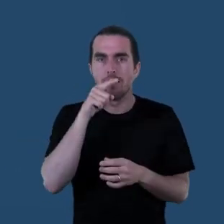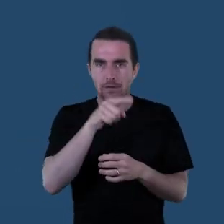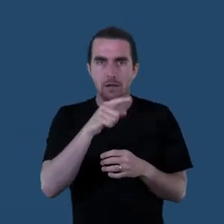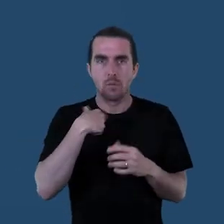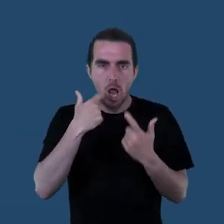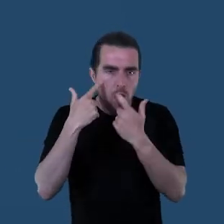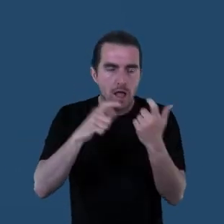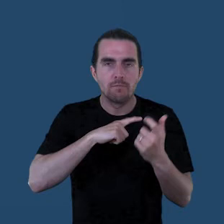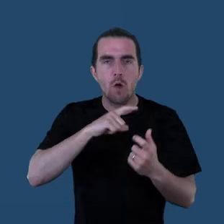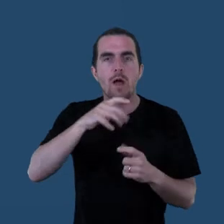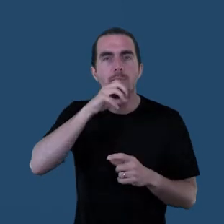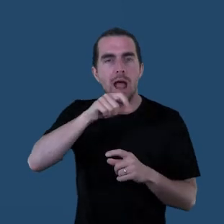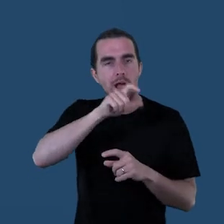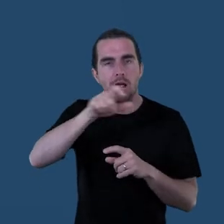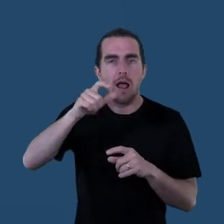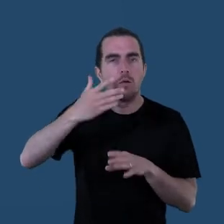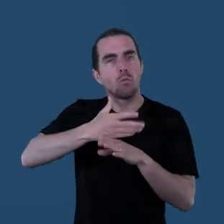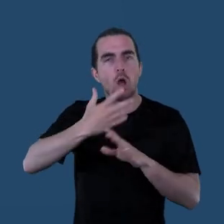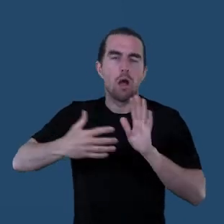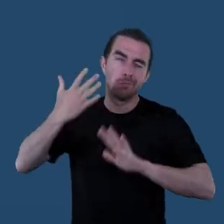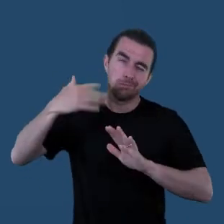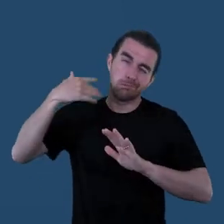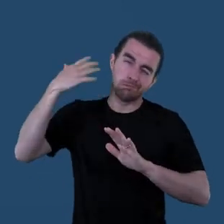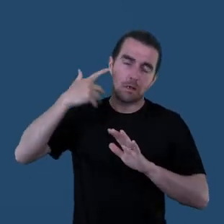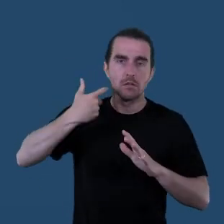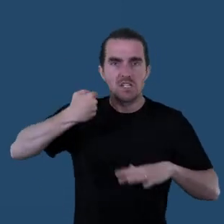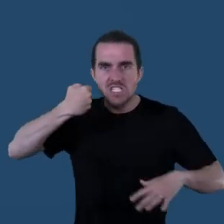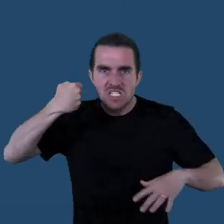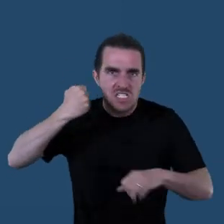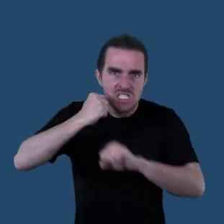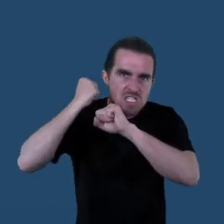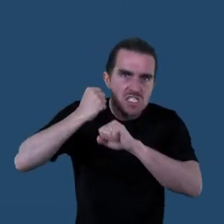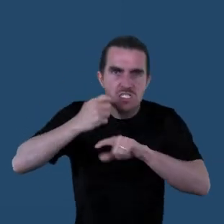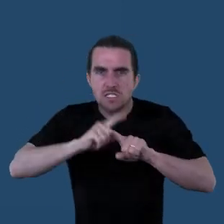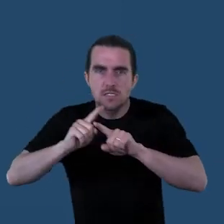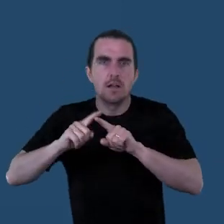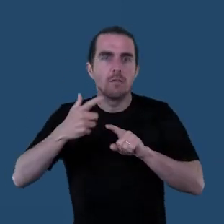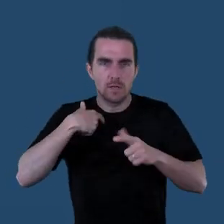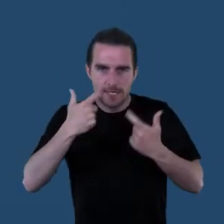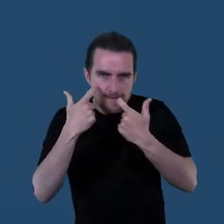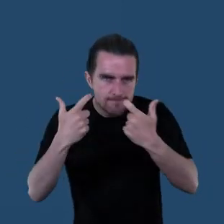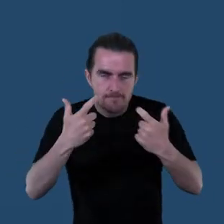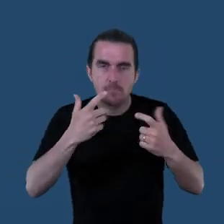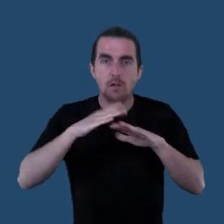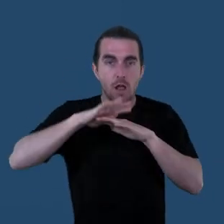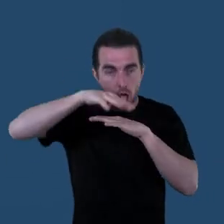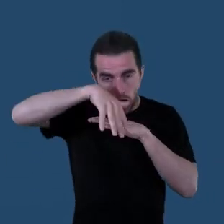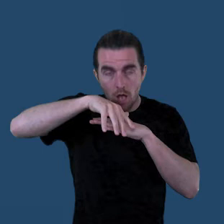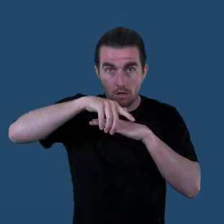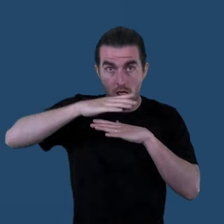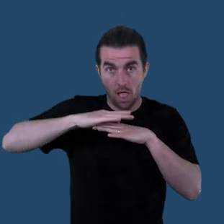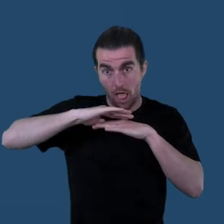and we were looking for Neanderthals and one of the sites was down several hundred steps off of a cliff.